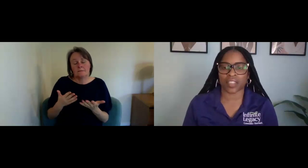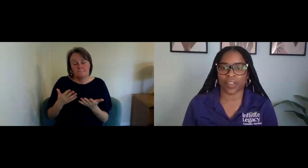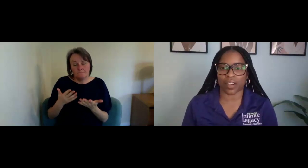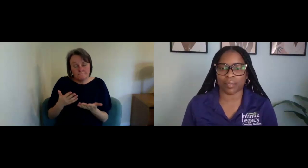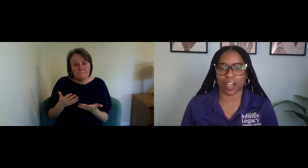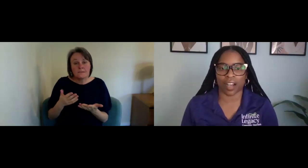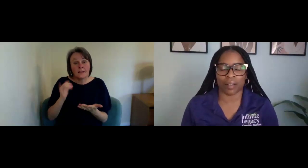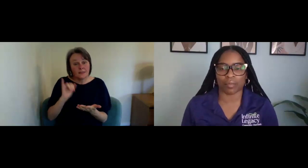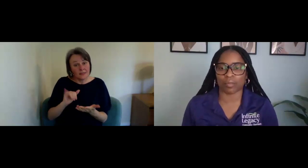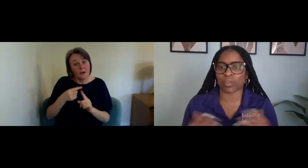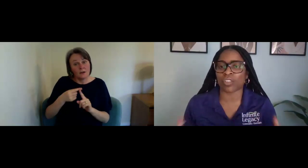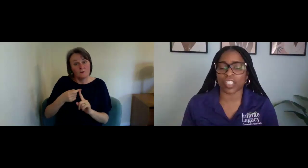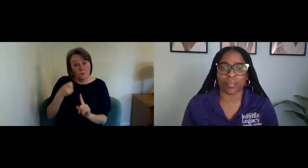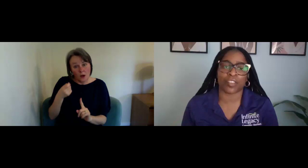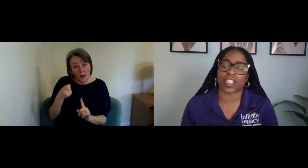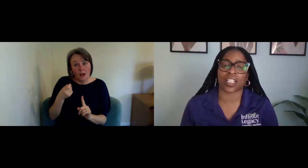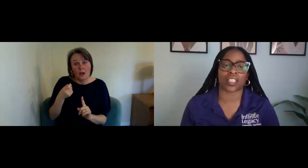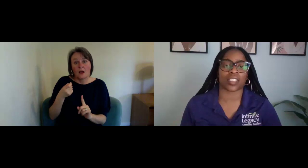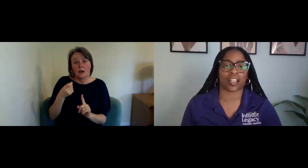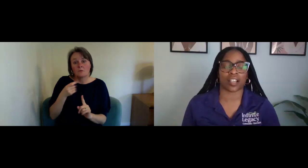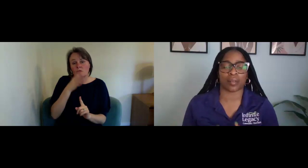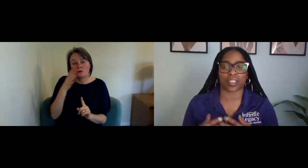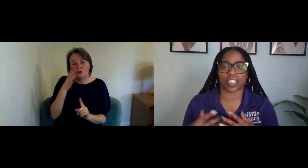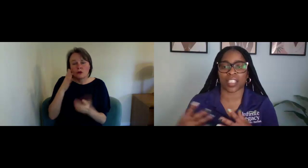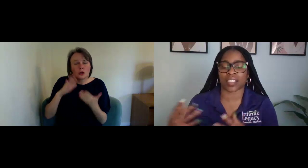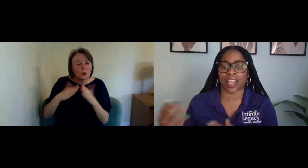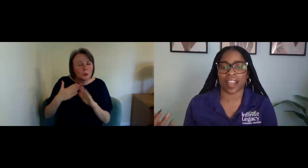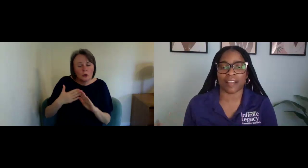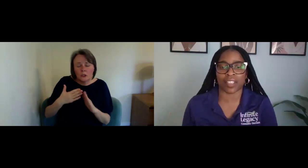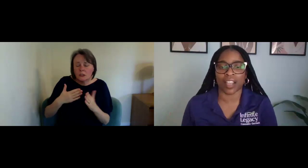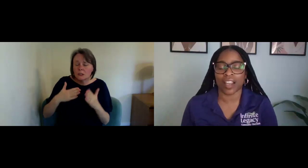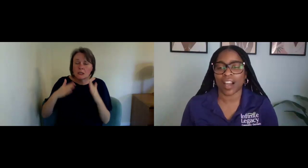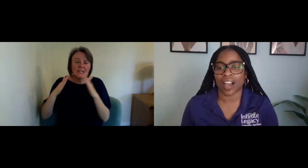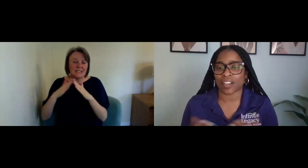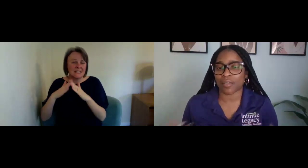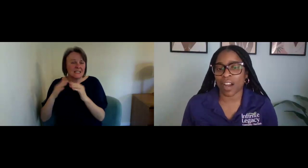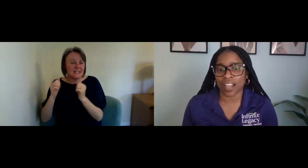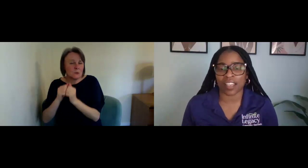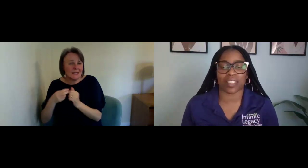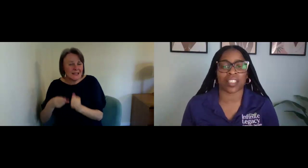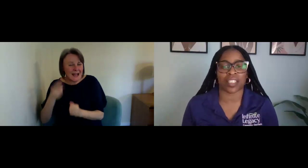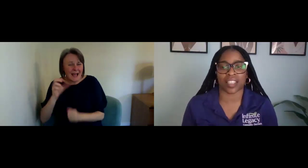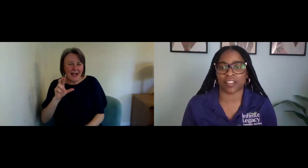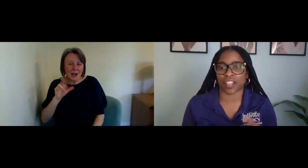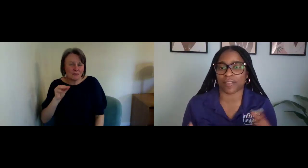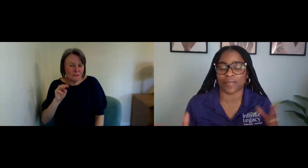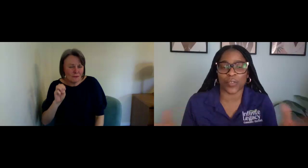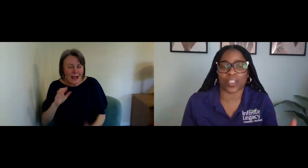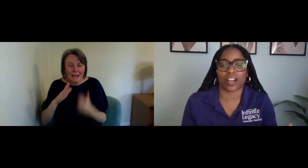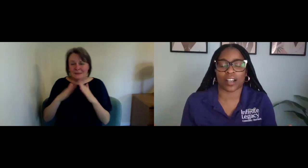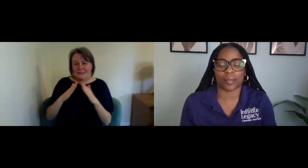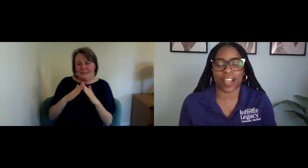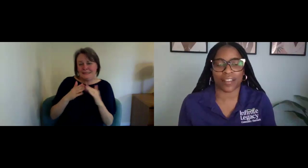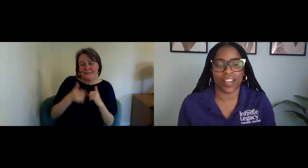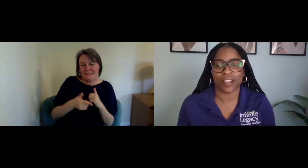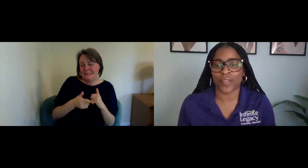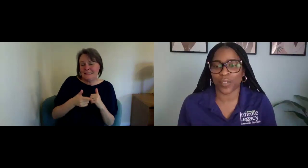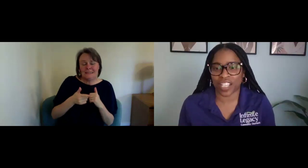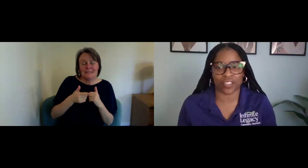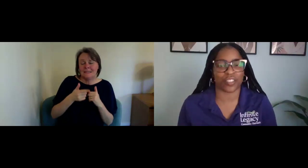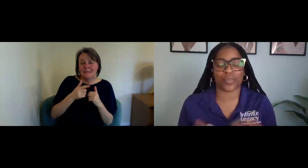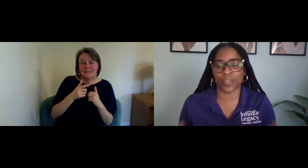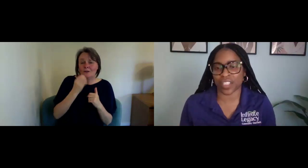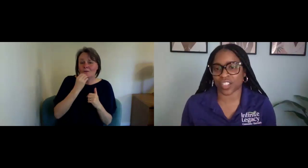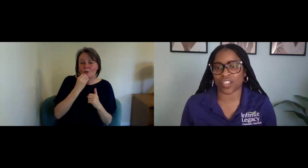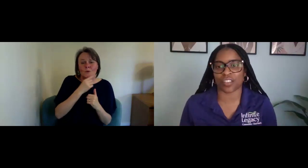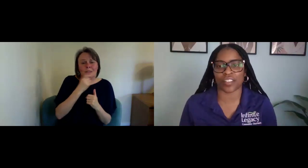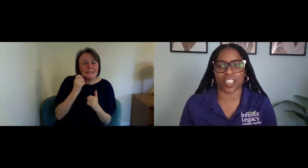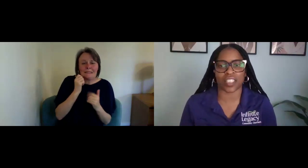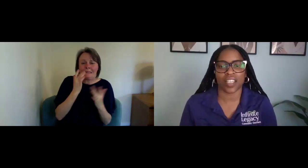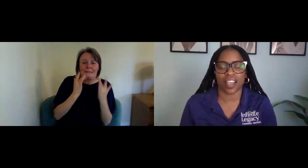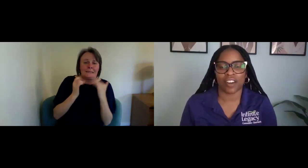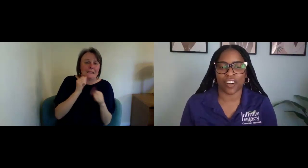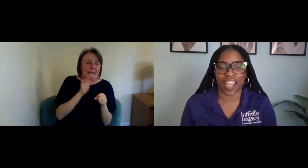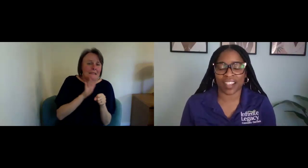And that is from rural communities, cities that have a high crime, cities that are have food deserts, food insecurities or lack